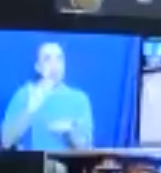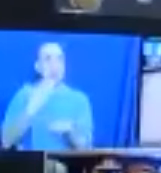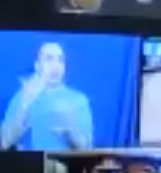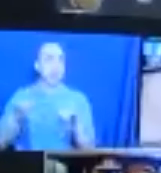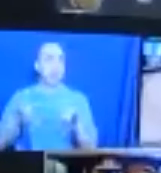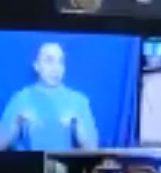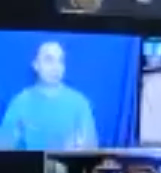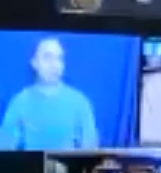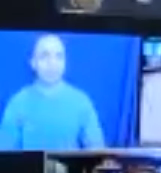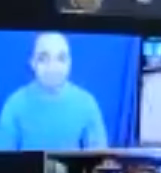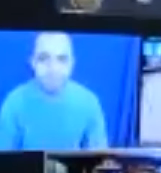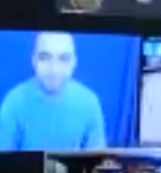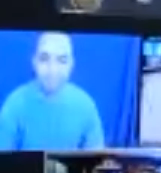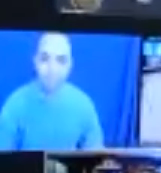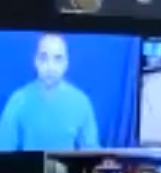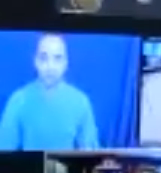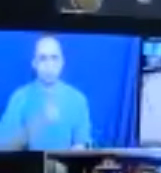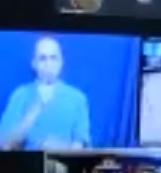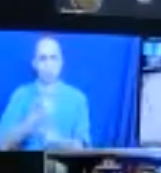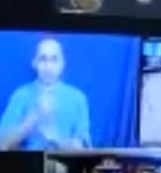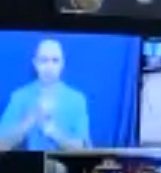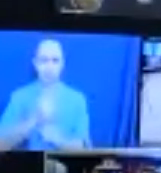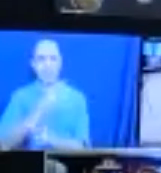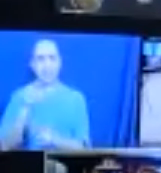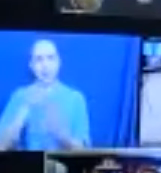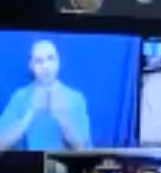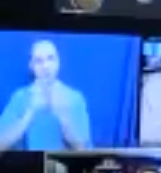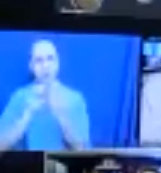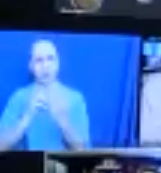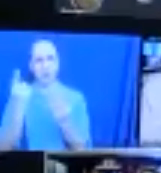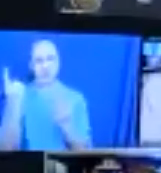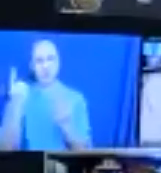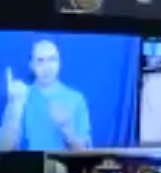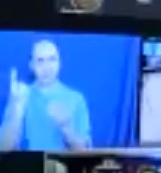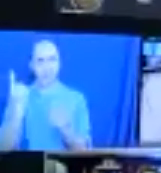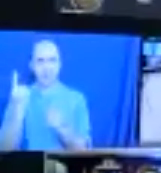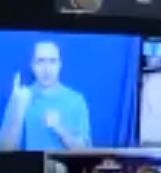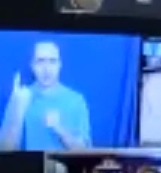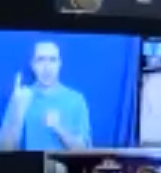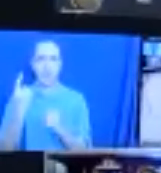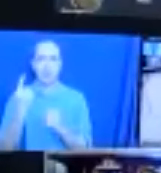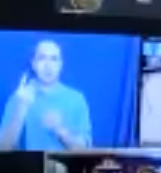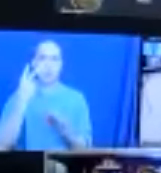ALSO YOU ARE LEARNING SOMETHING THAT -- THE IDEA THAT THERE IS MORE SIGNIFICANCE BESIDES